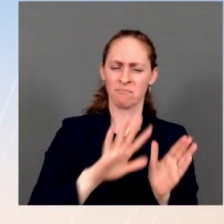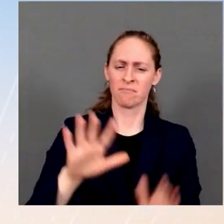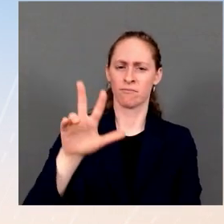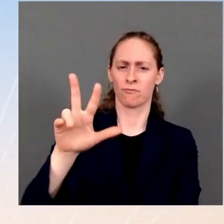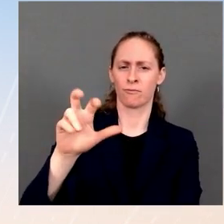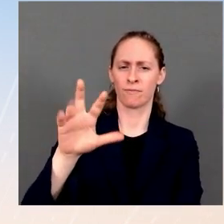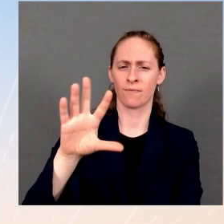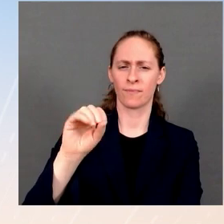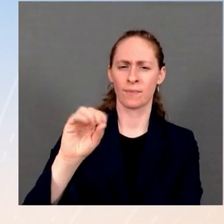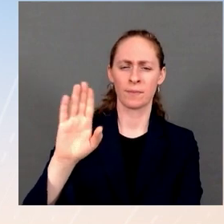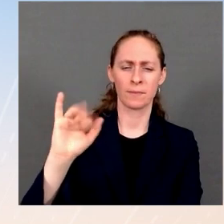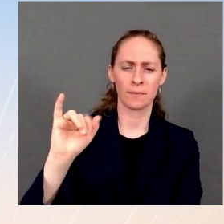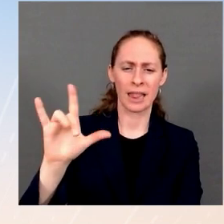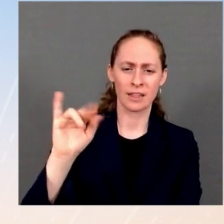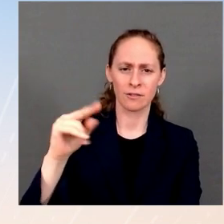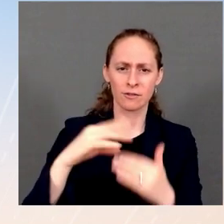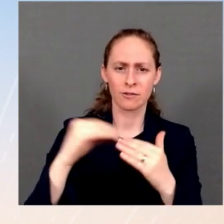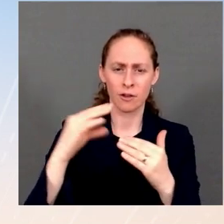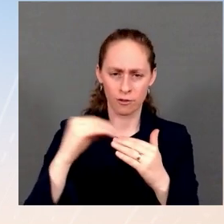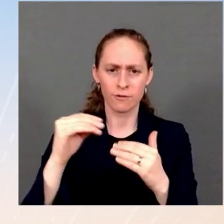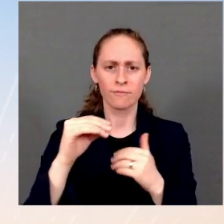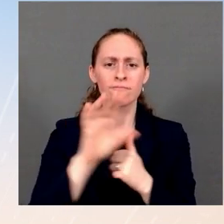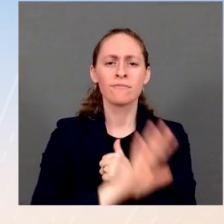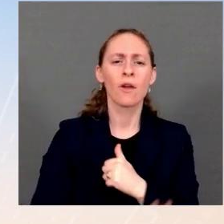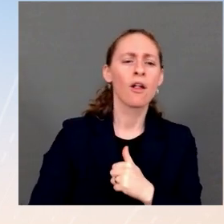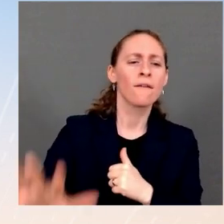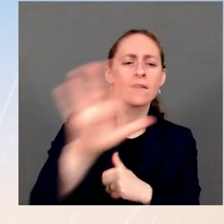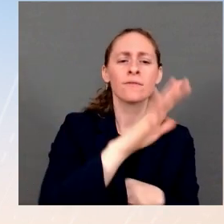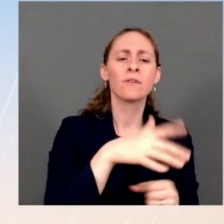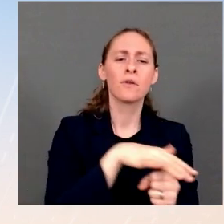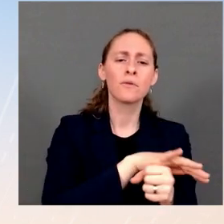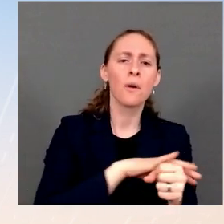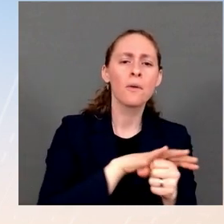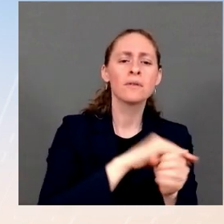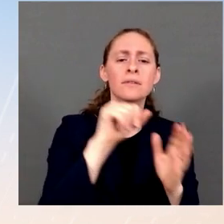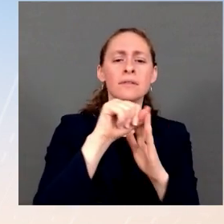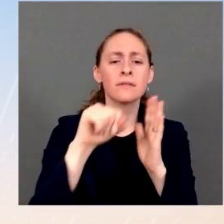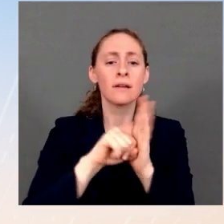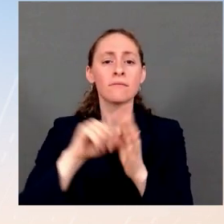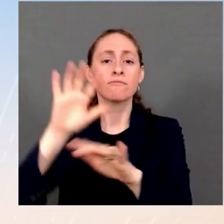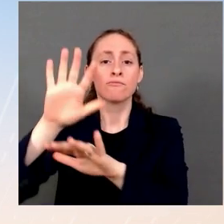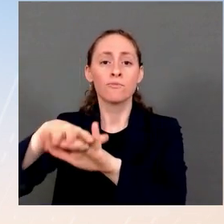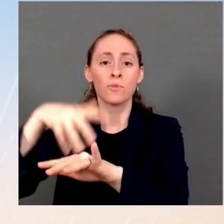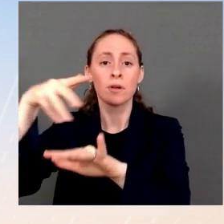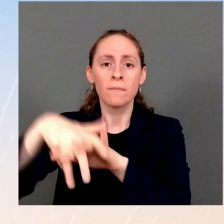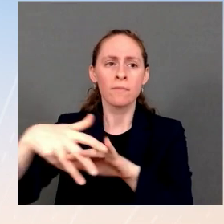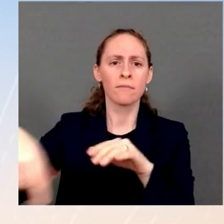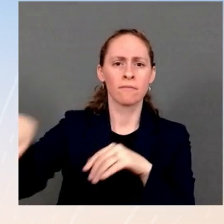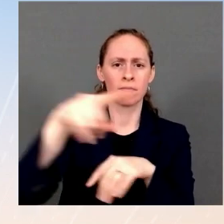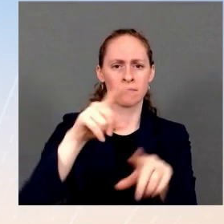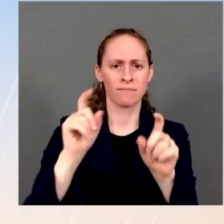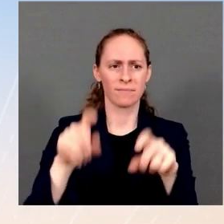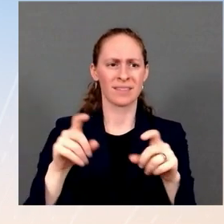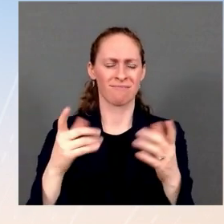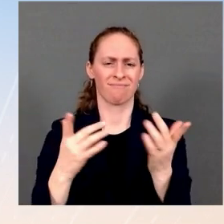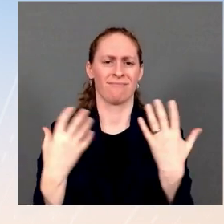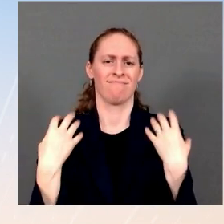Second, the EPA is writing new regulations that will strengthen the Lead and Copper Rule, include --